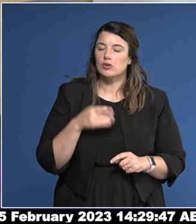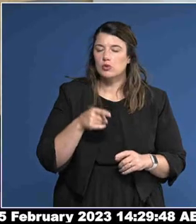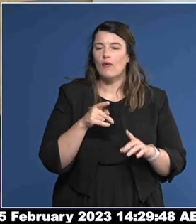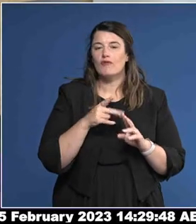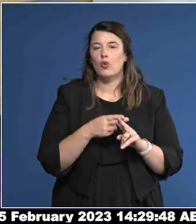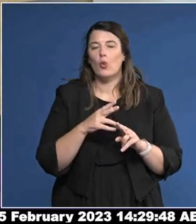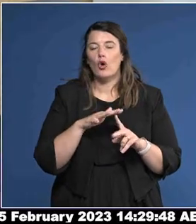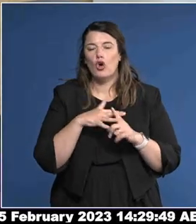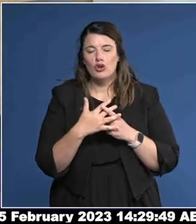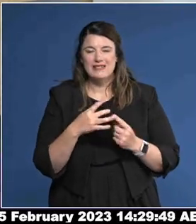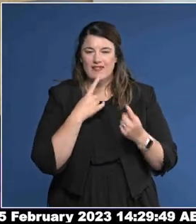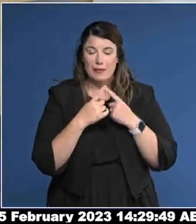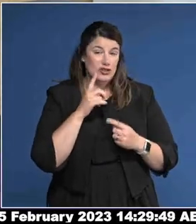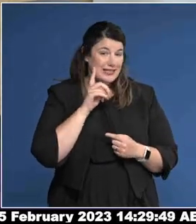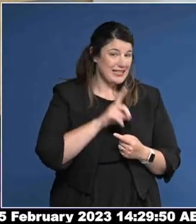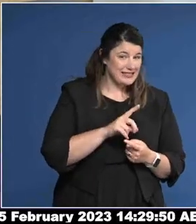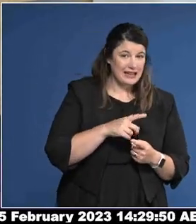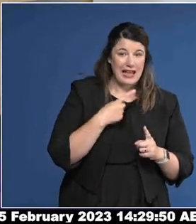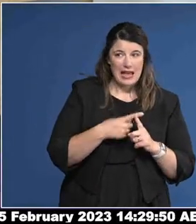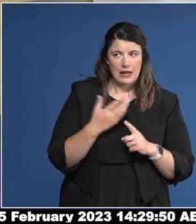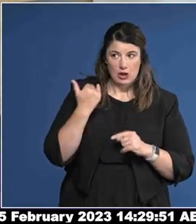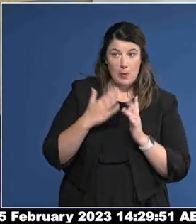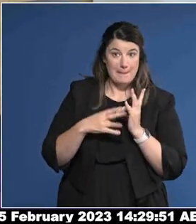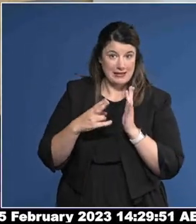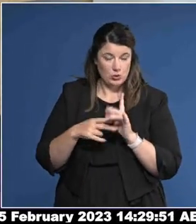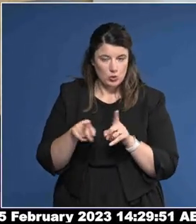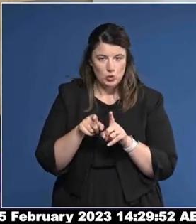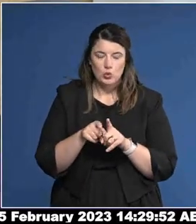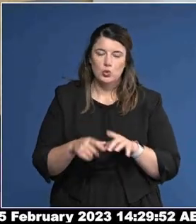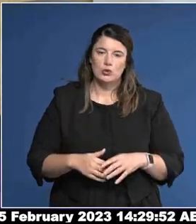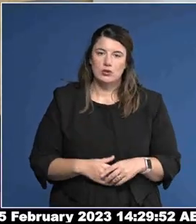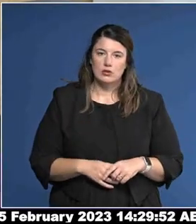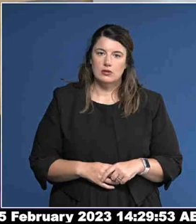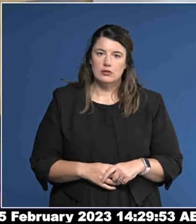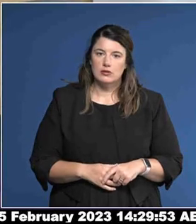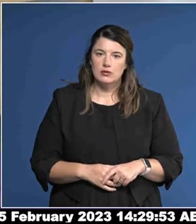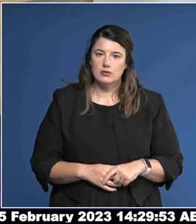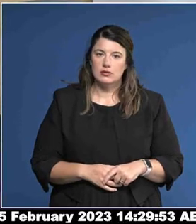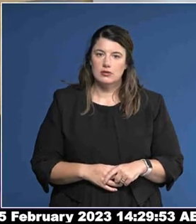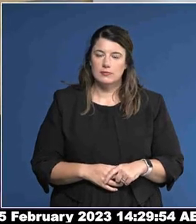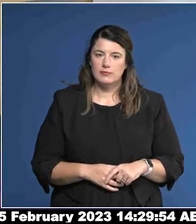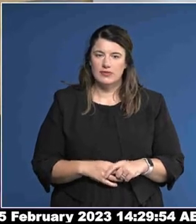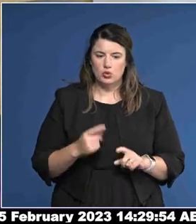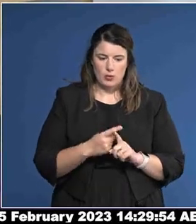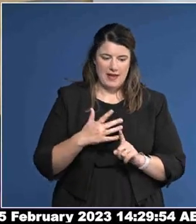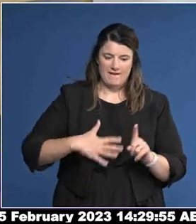yesterday, and perhaps even on Monday, is that the environmental factors are relevant